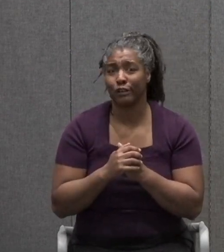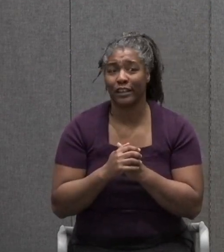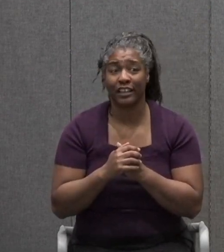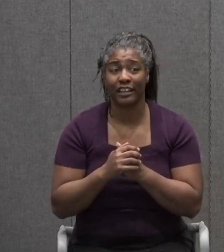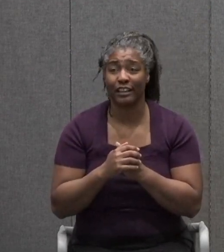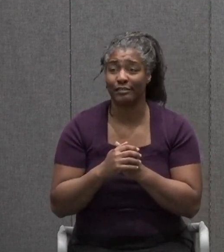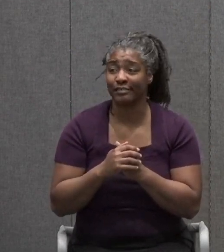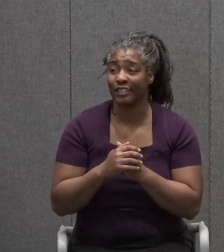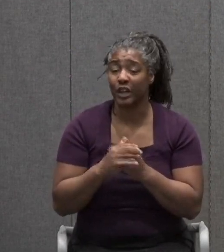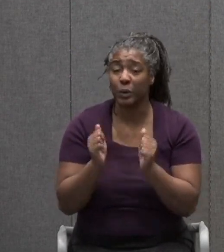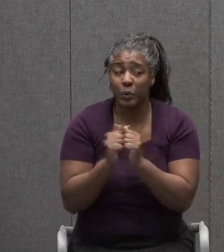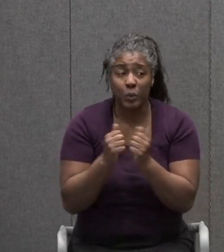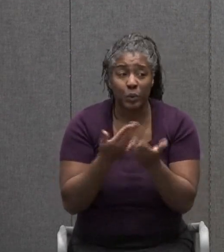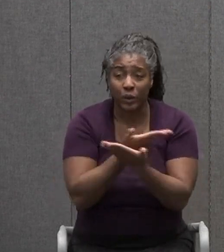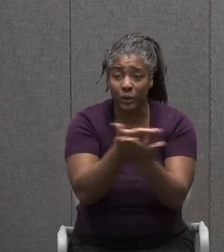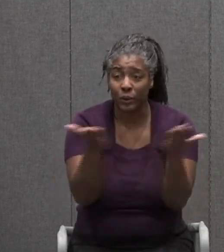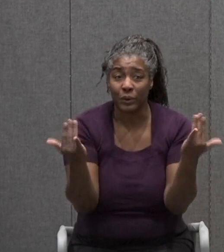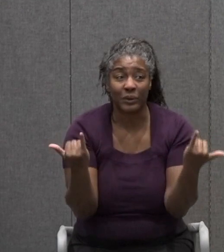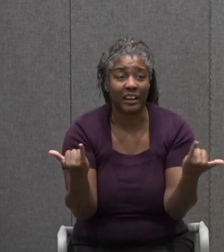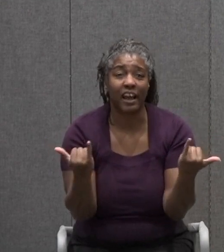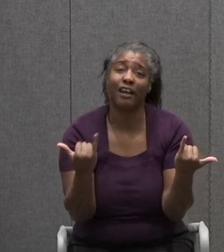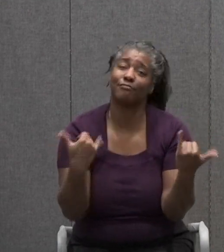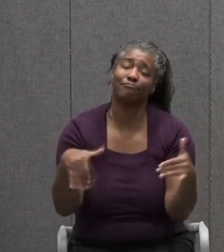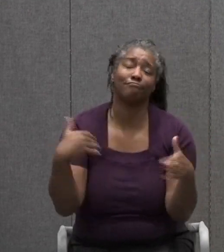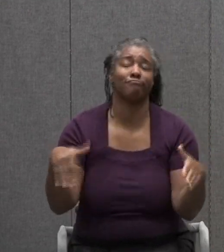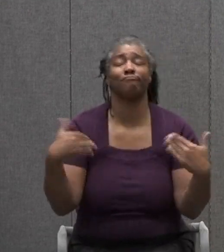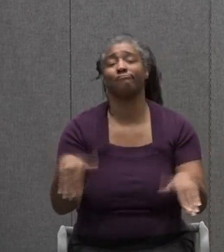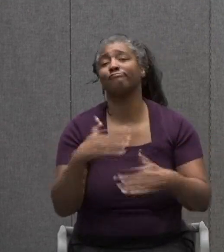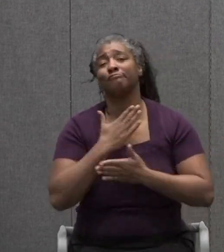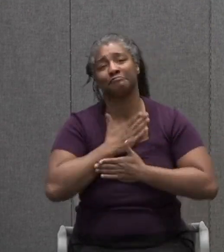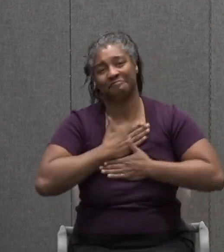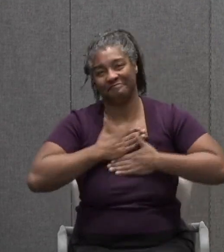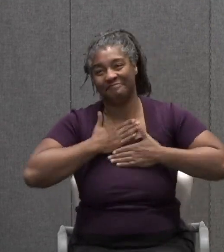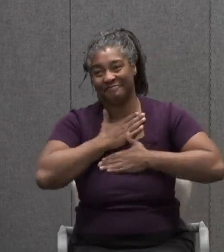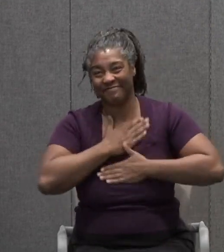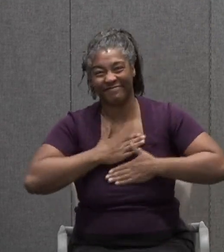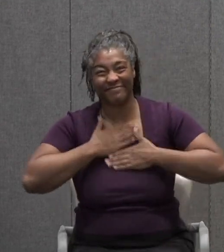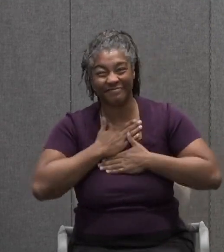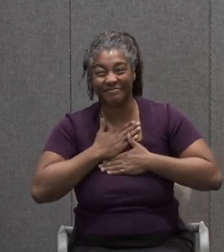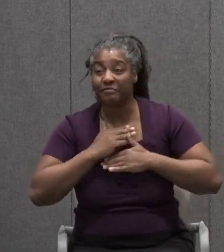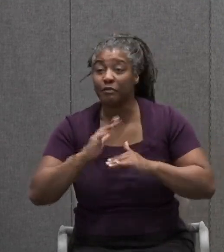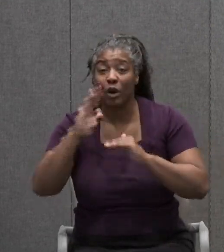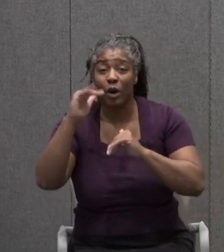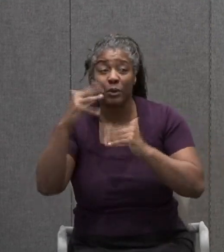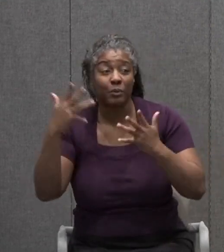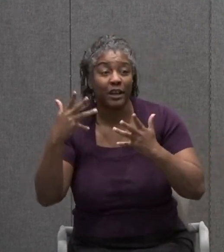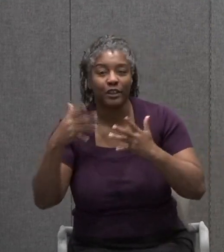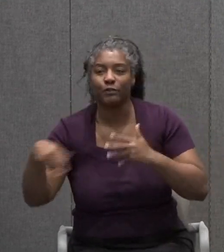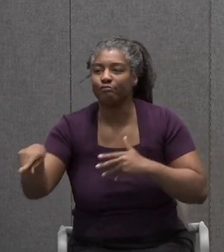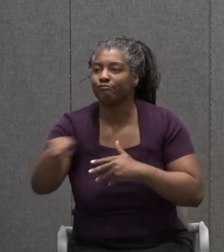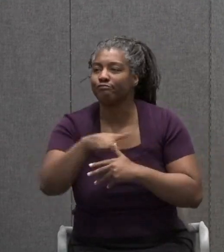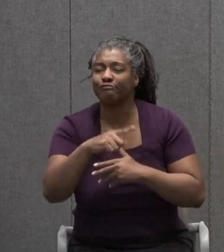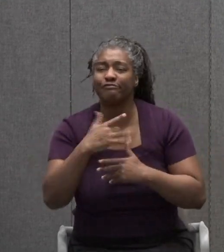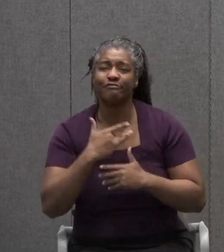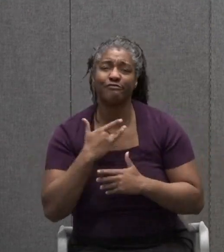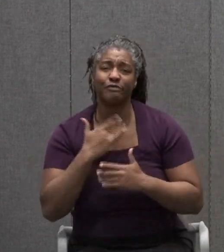I really hope that this made you feel good. And I hope that you'll do it often with your friends and your family.